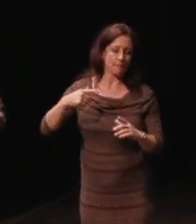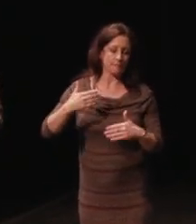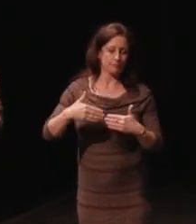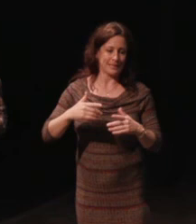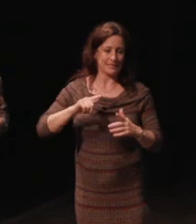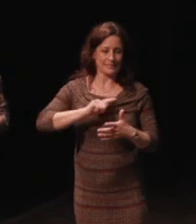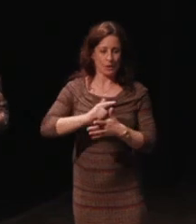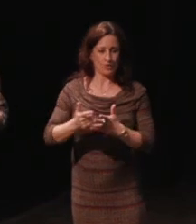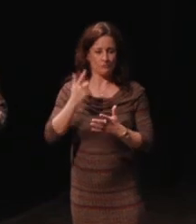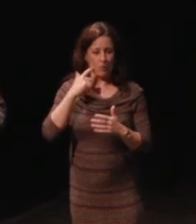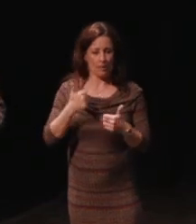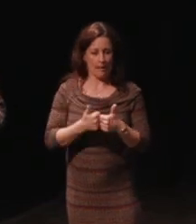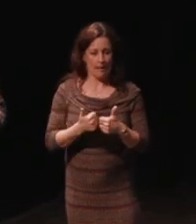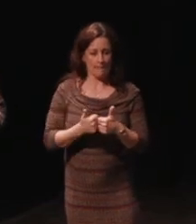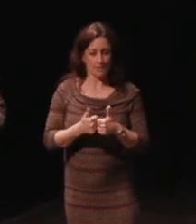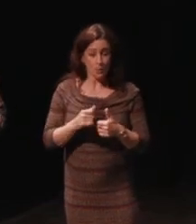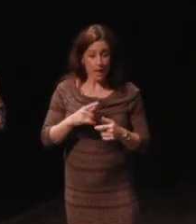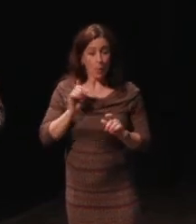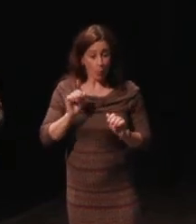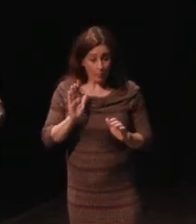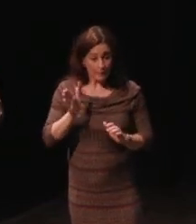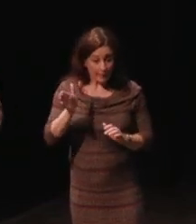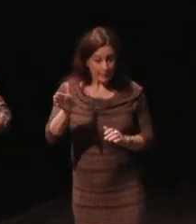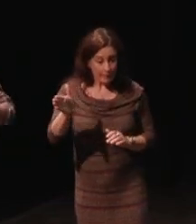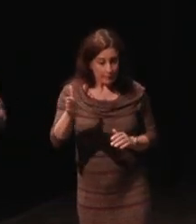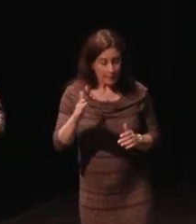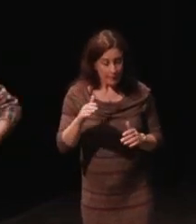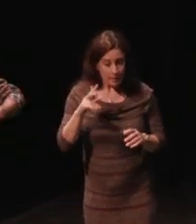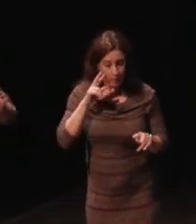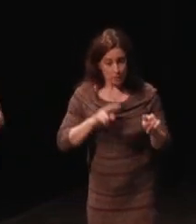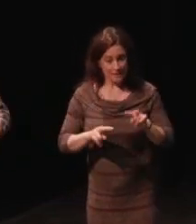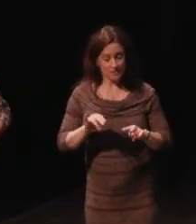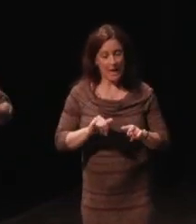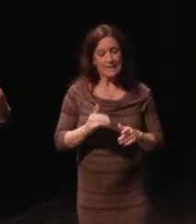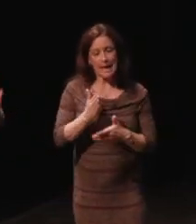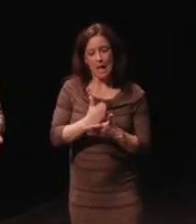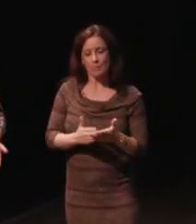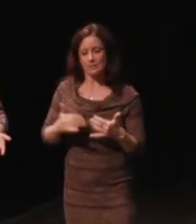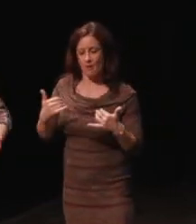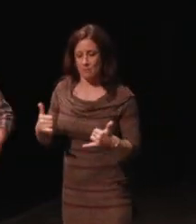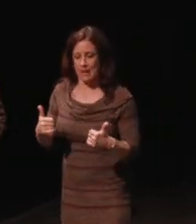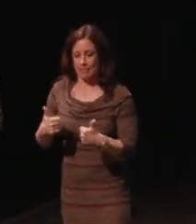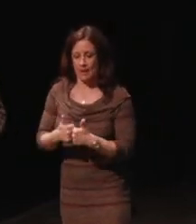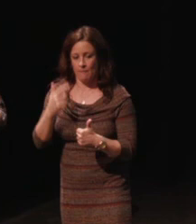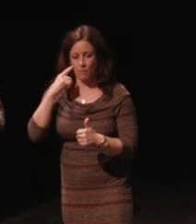so that they would be perceived as elements of playing the game for everyone,